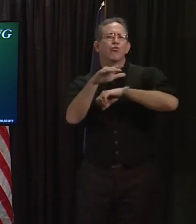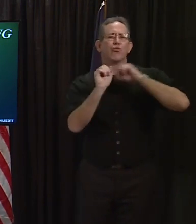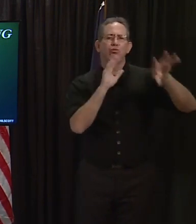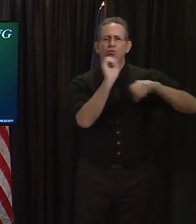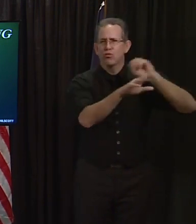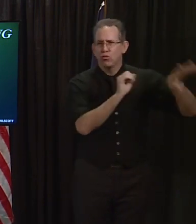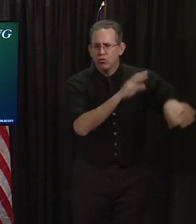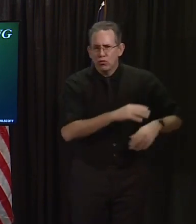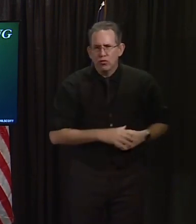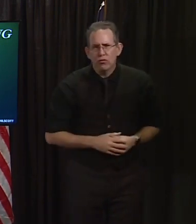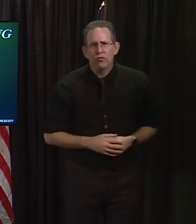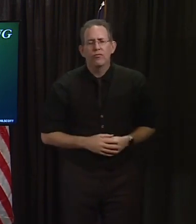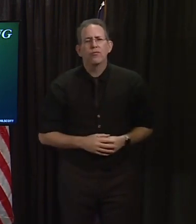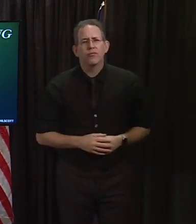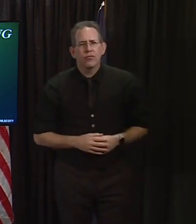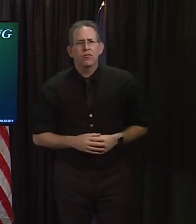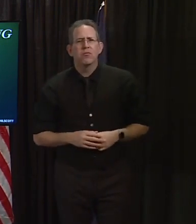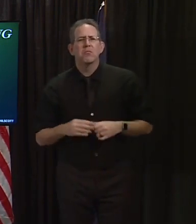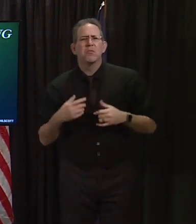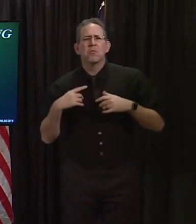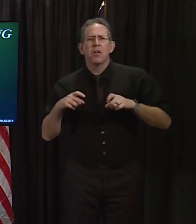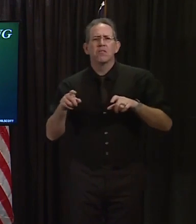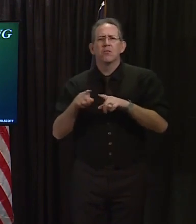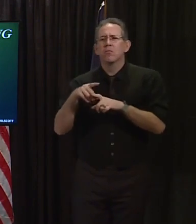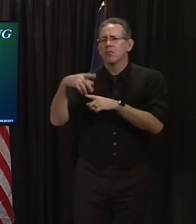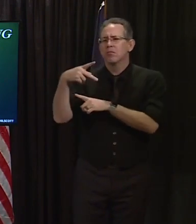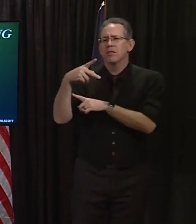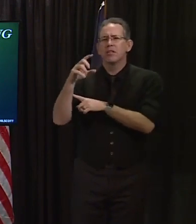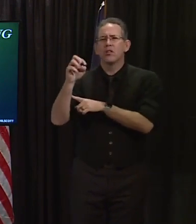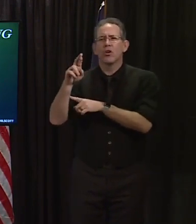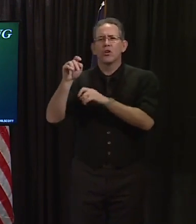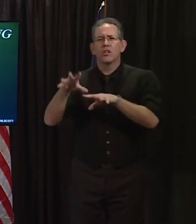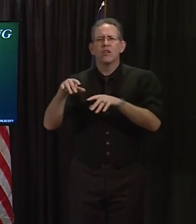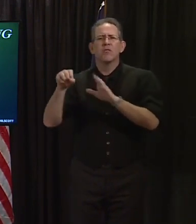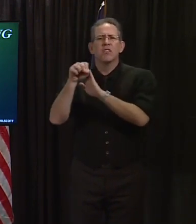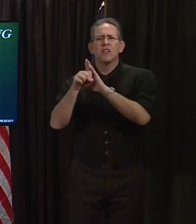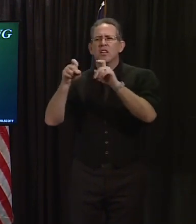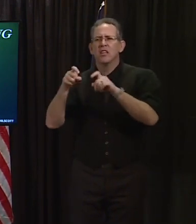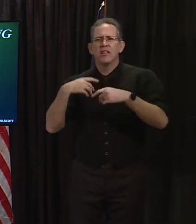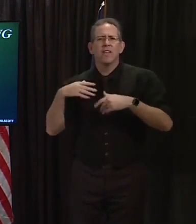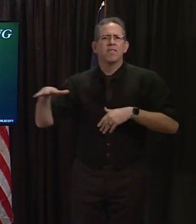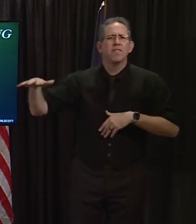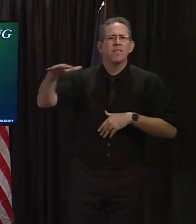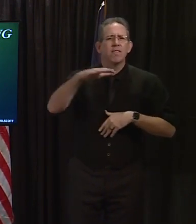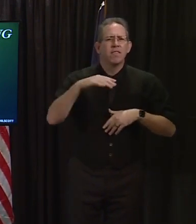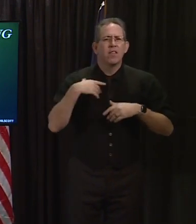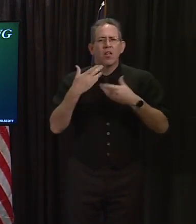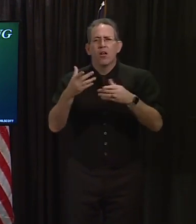PcR program. As we transition to a more rapid system, We currently have PCR